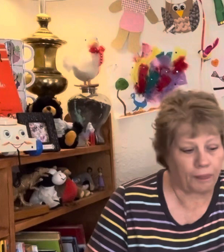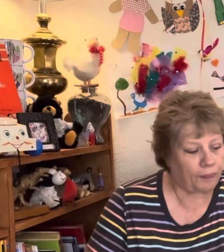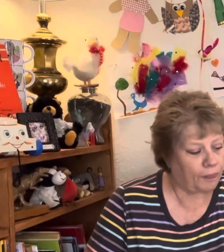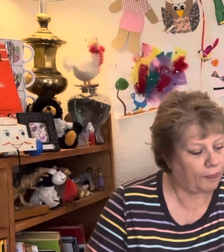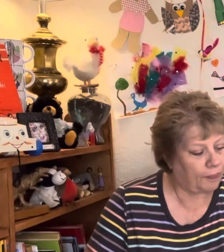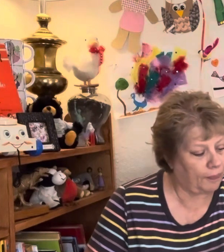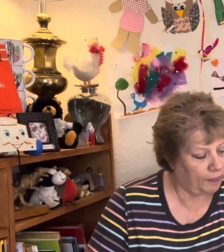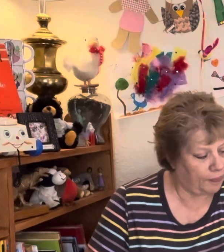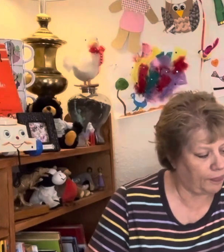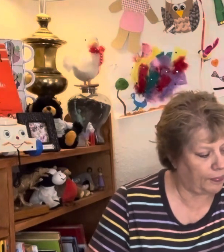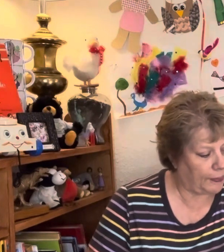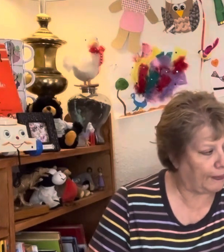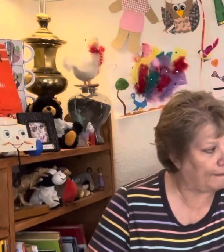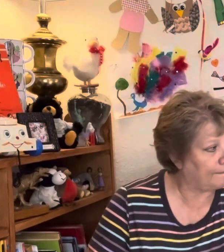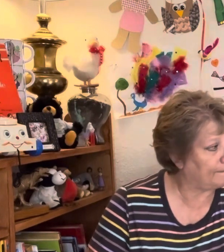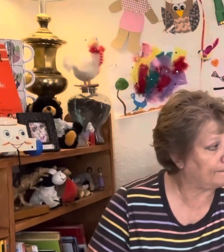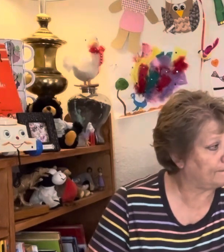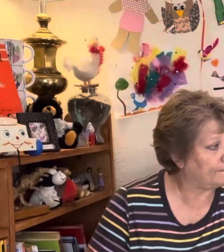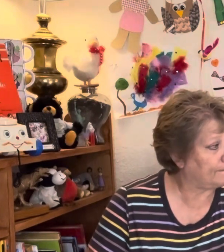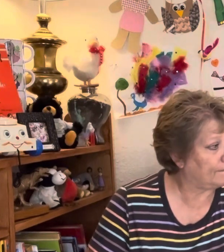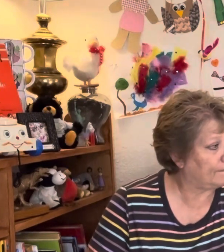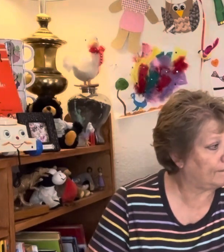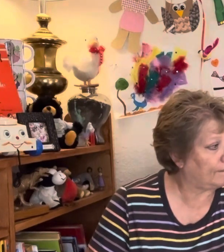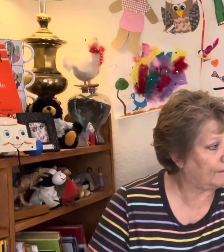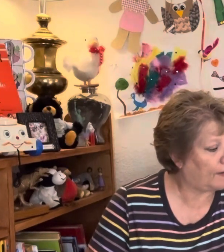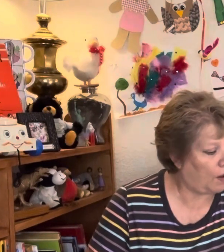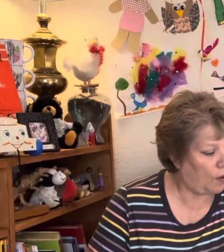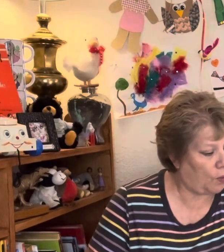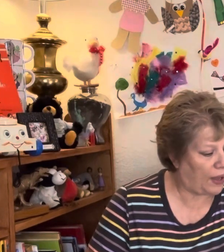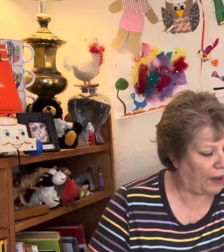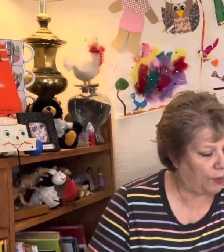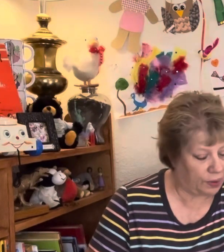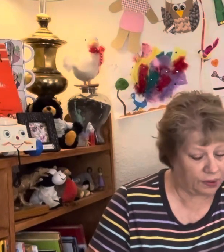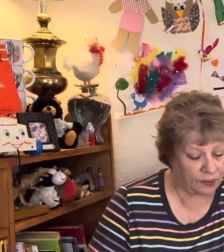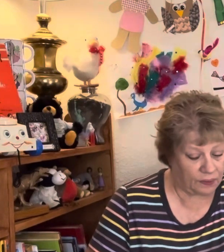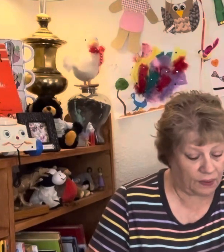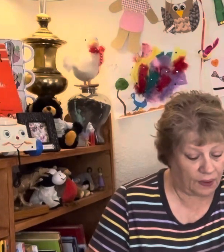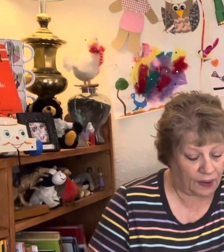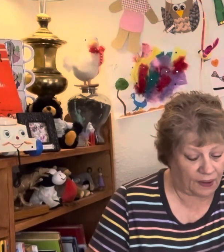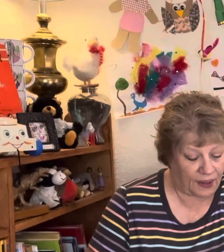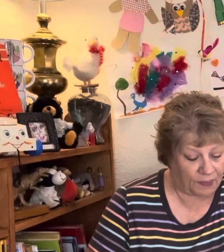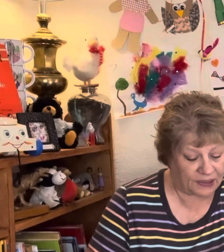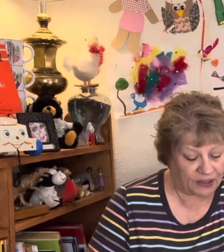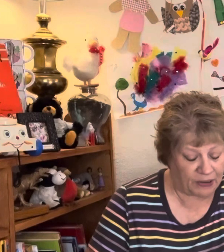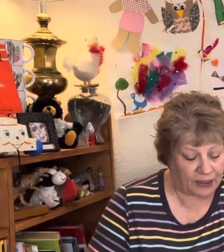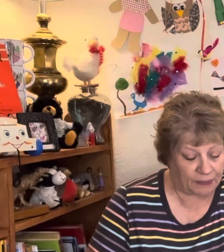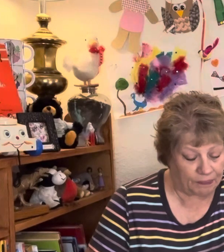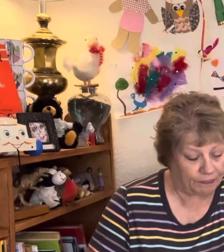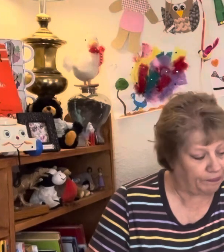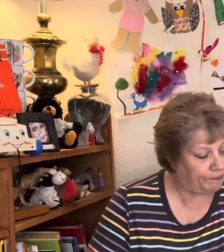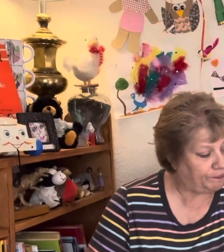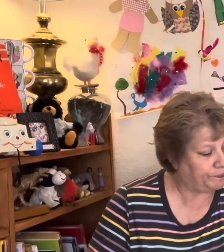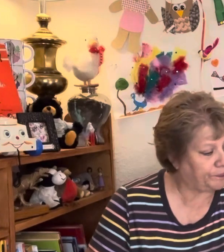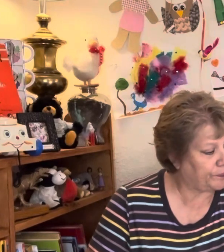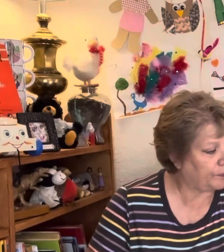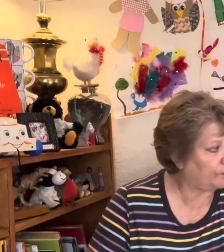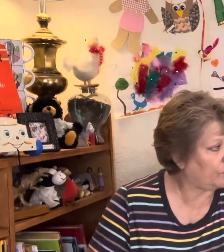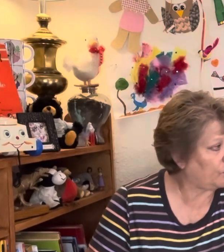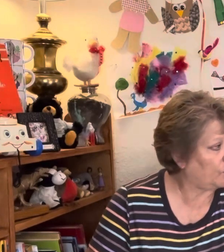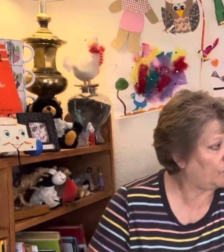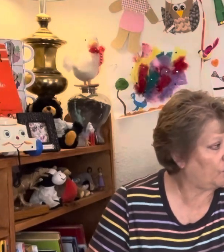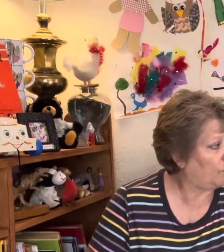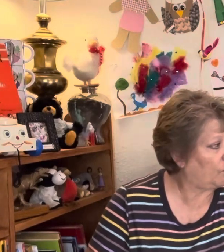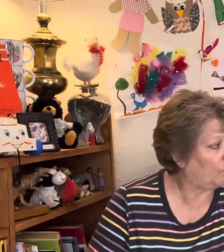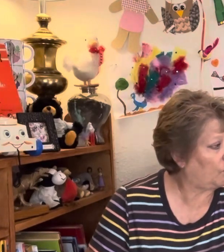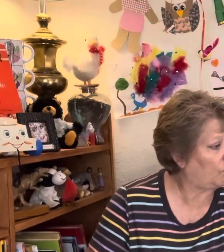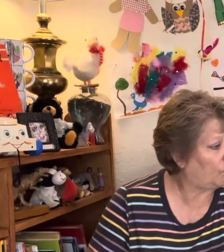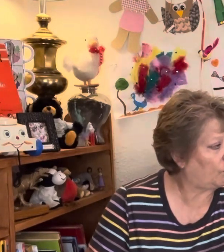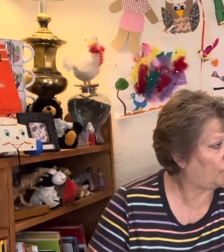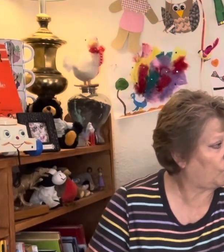Put together a treadmill with my tools. BARB: Oh wow! That must have been... BUSTER: And I've also... fixed a boat!